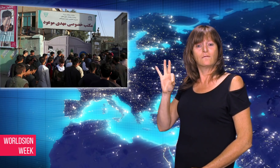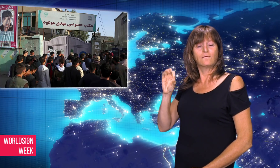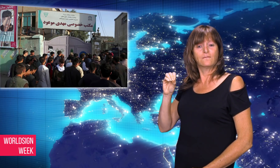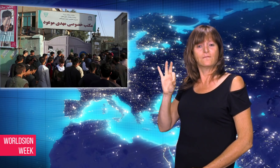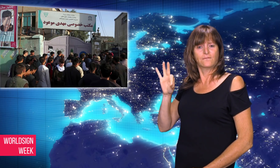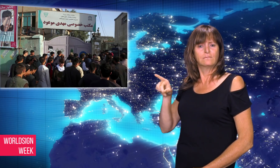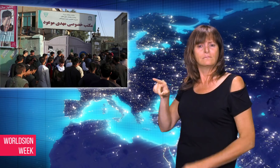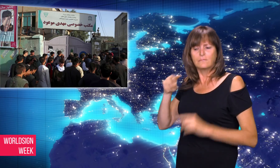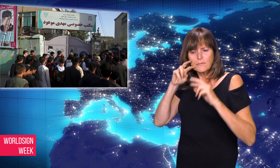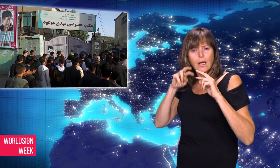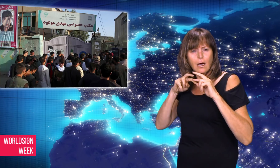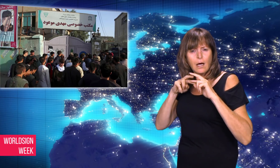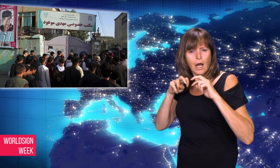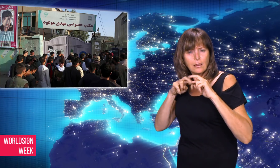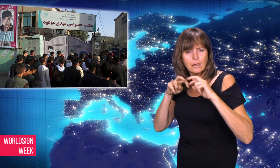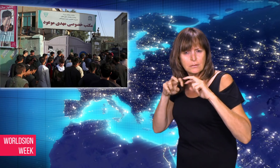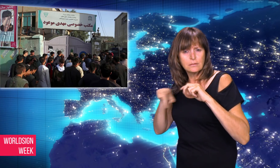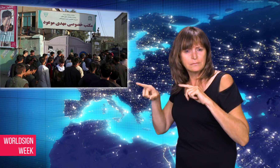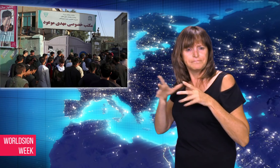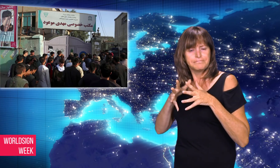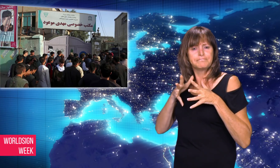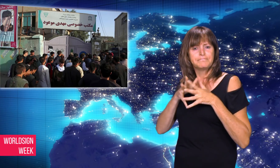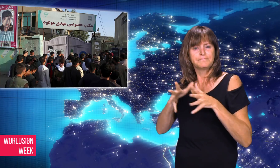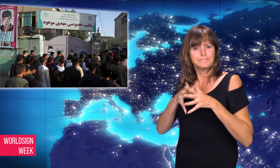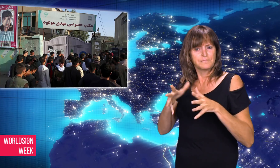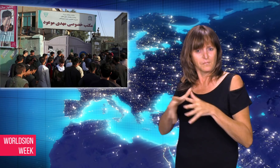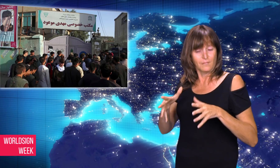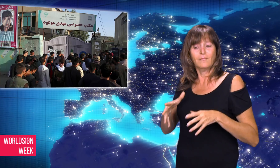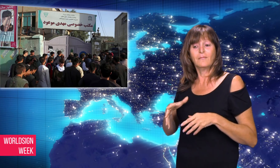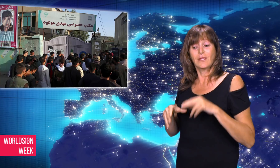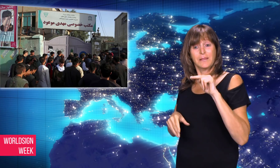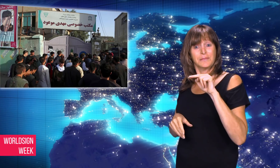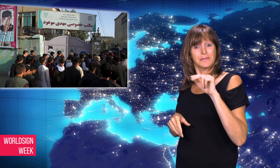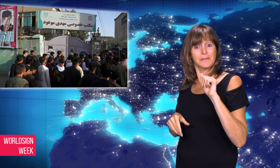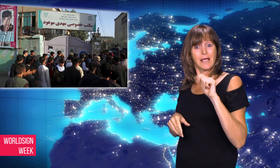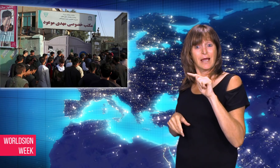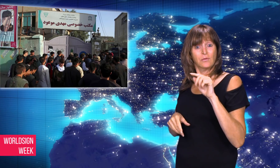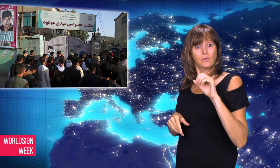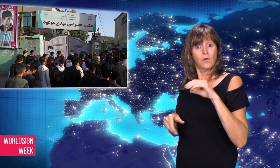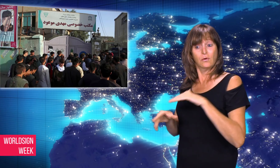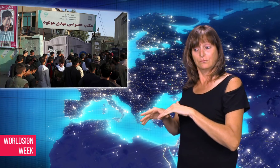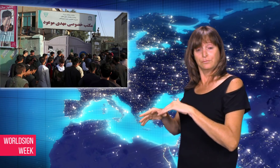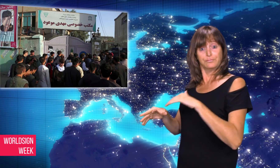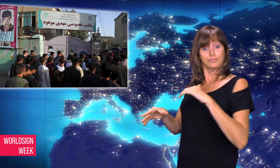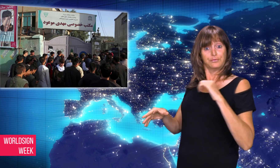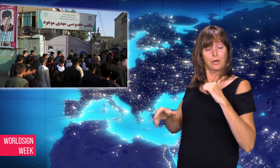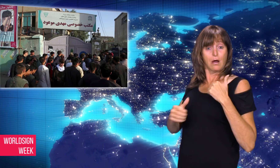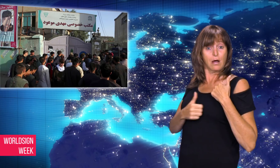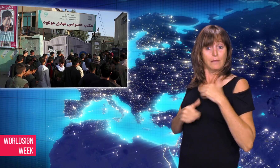are facing challenges in fighting the